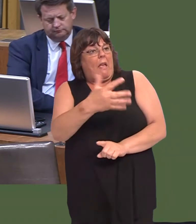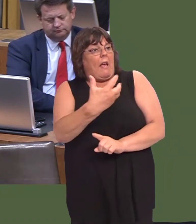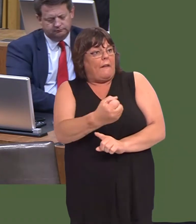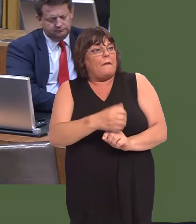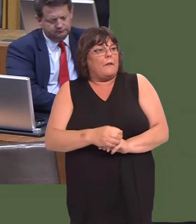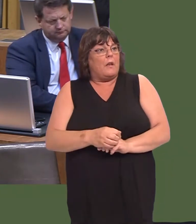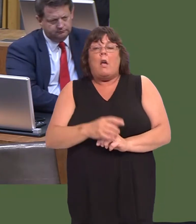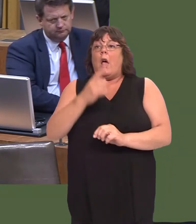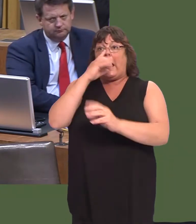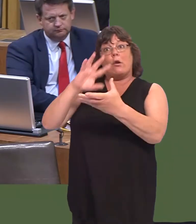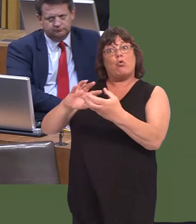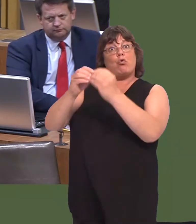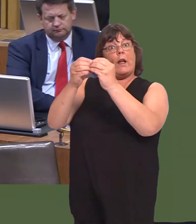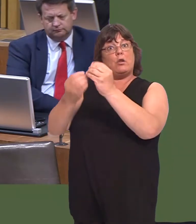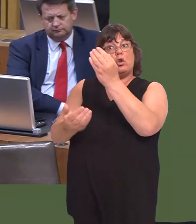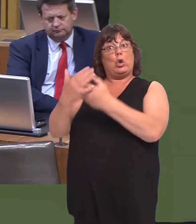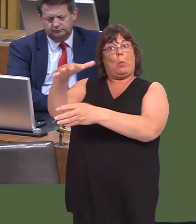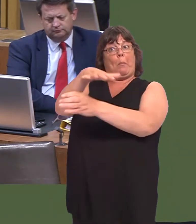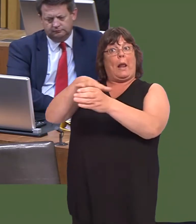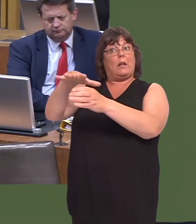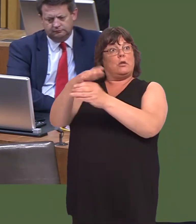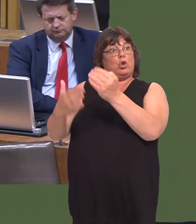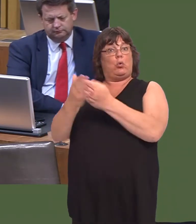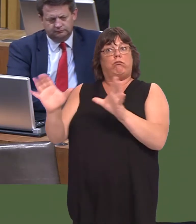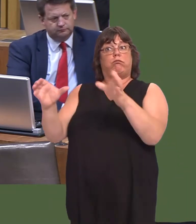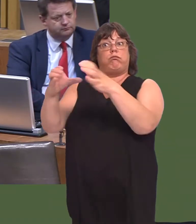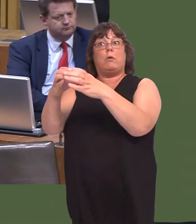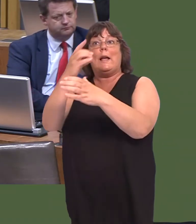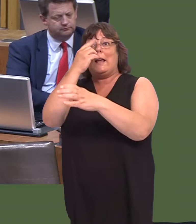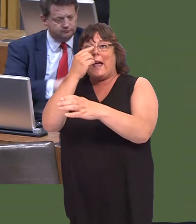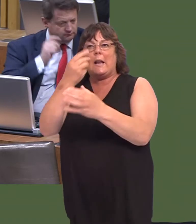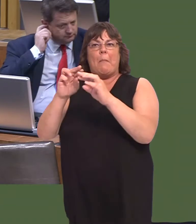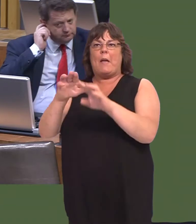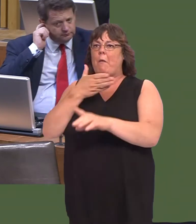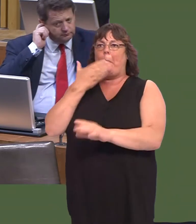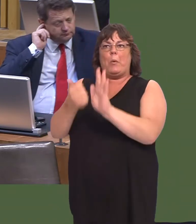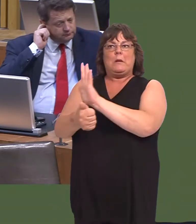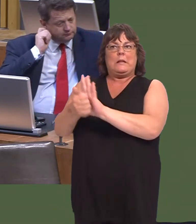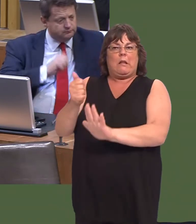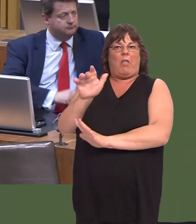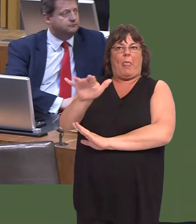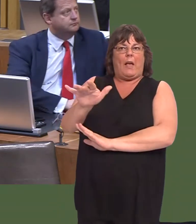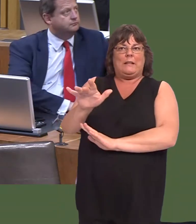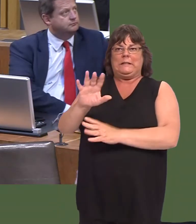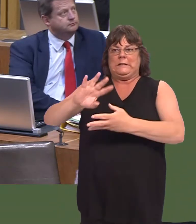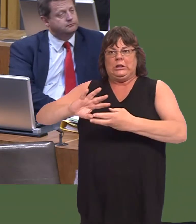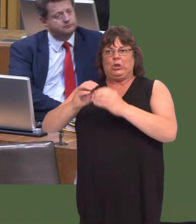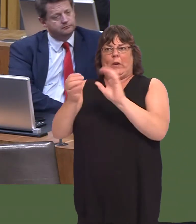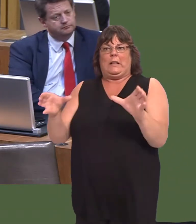That doesnít mean, of course, they canít be created elsewhere, but they are more difficult to create in areas where those skills are not as available.